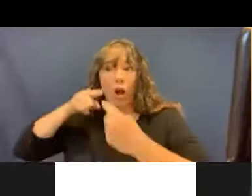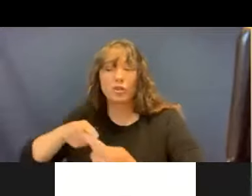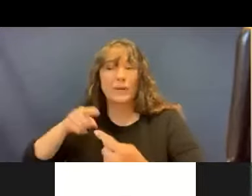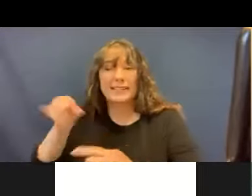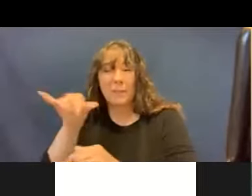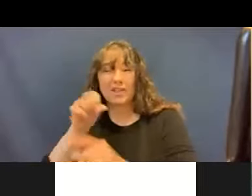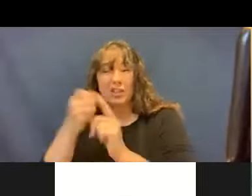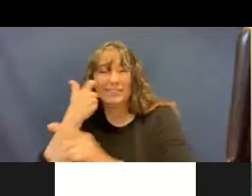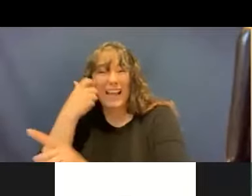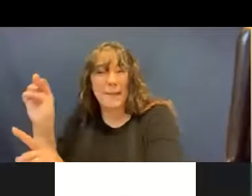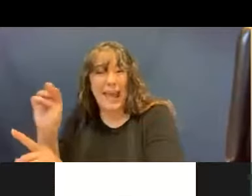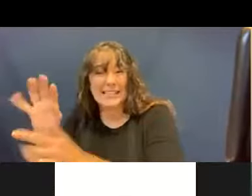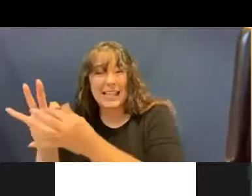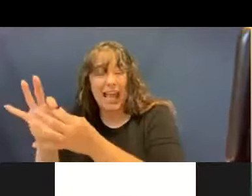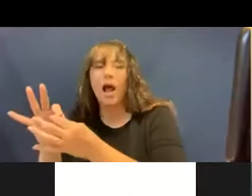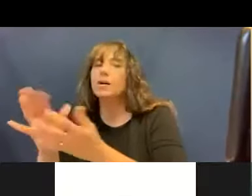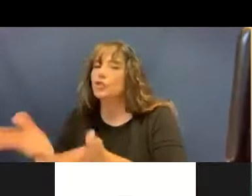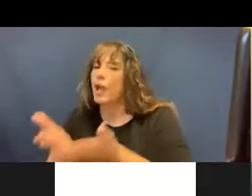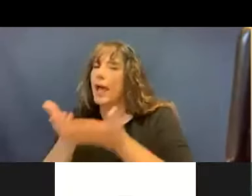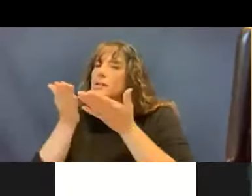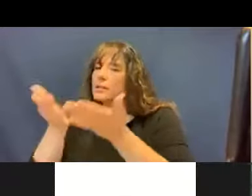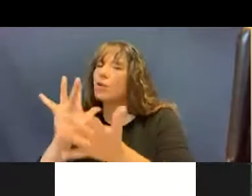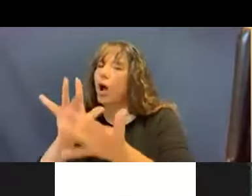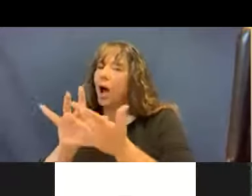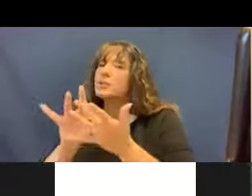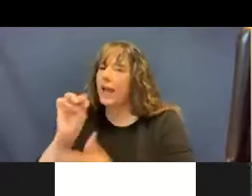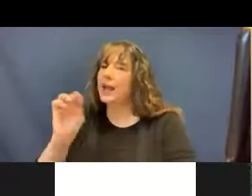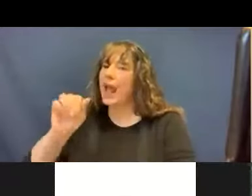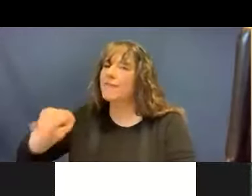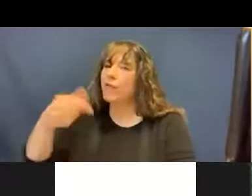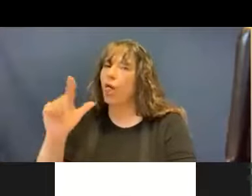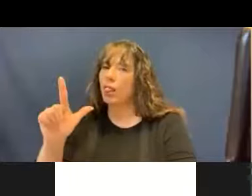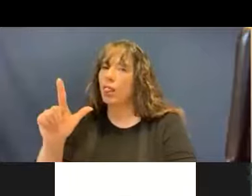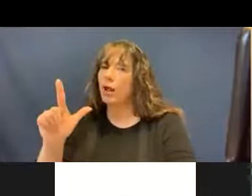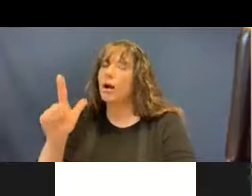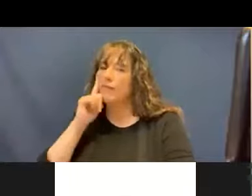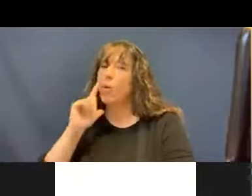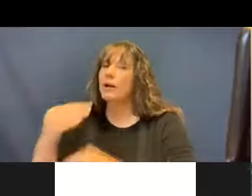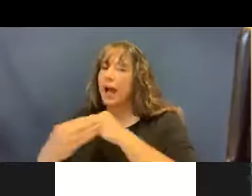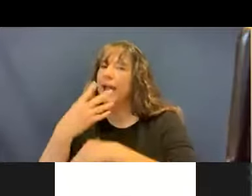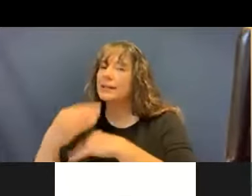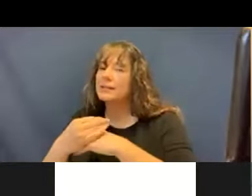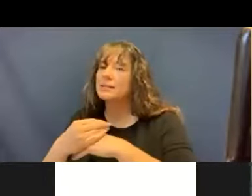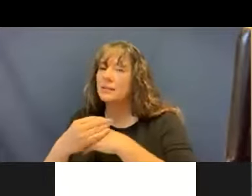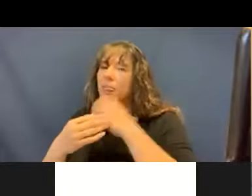Madisen, I suggest you contact them for some guidance. I can probably point you in directions.